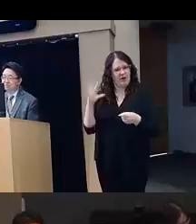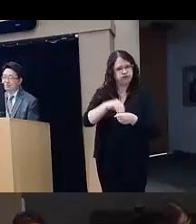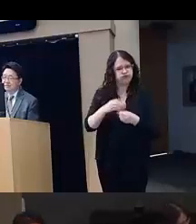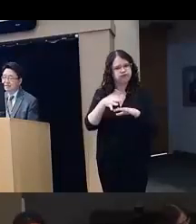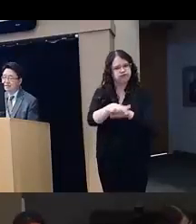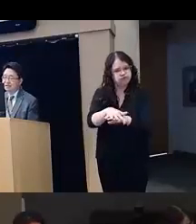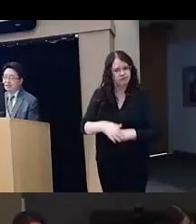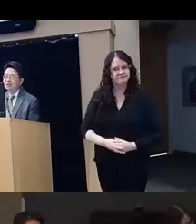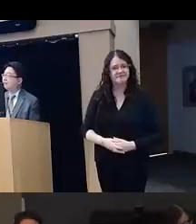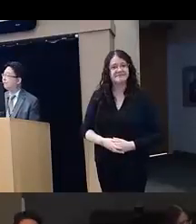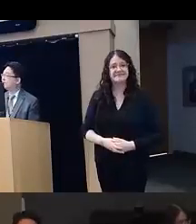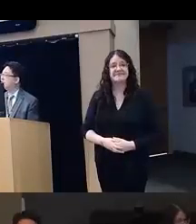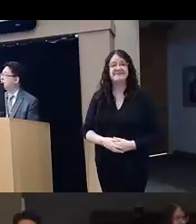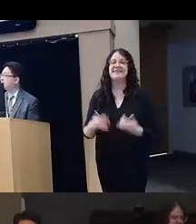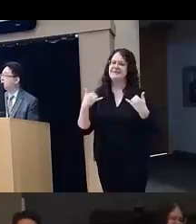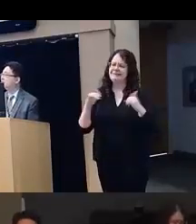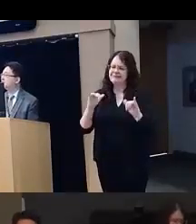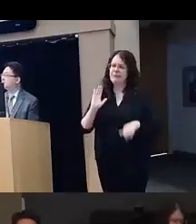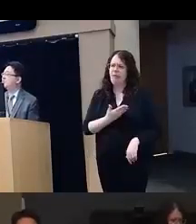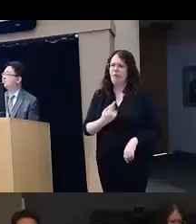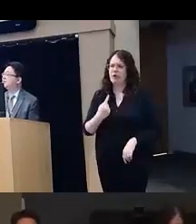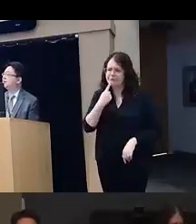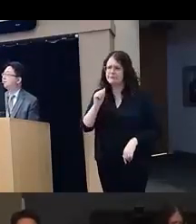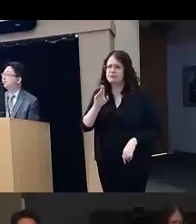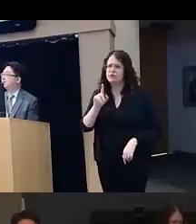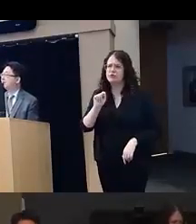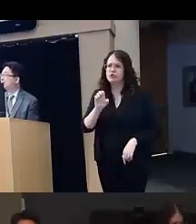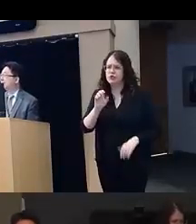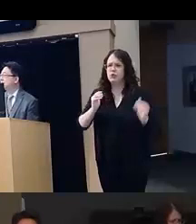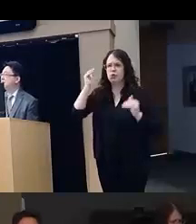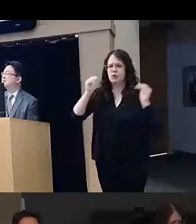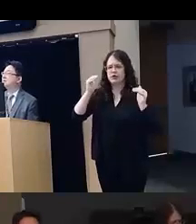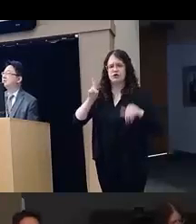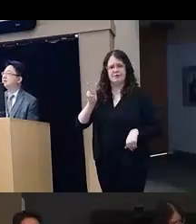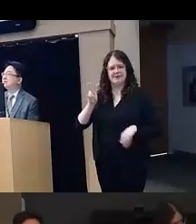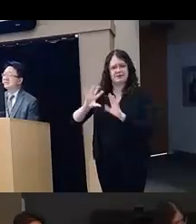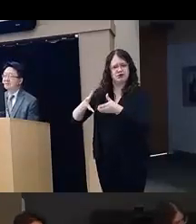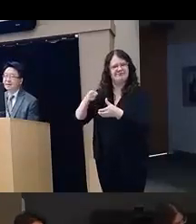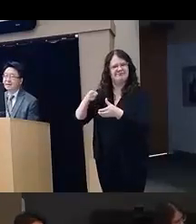improvement into our acute and adult division particularly in the inpatient unit in CPAP